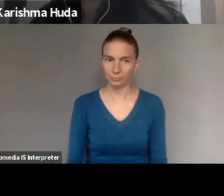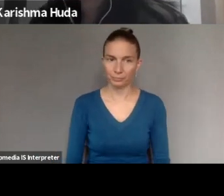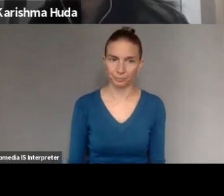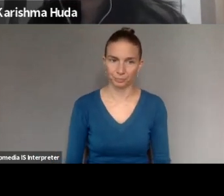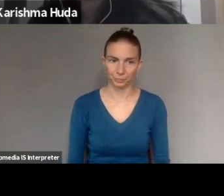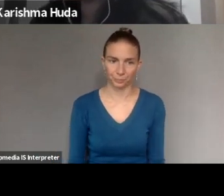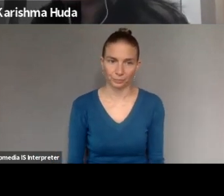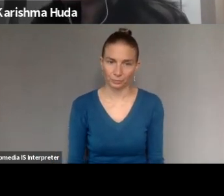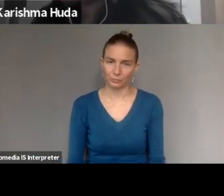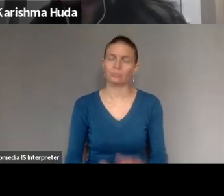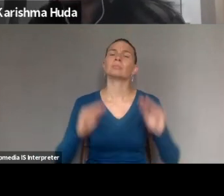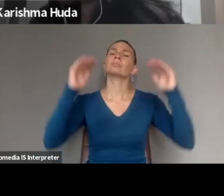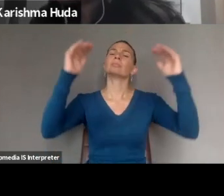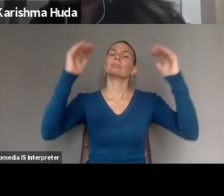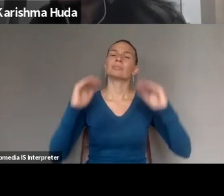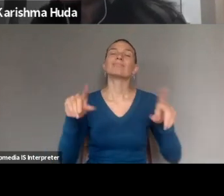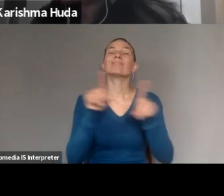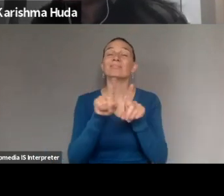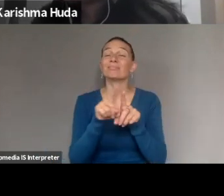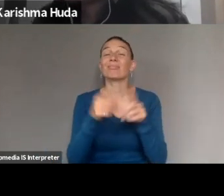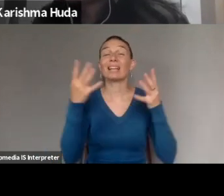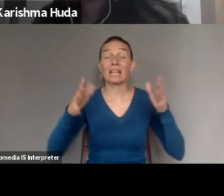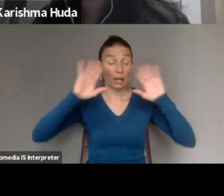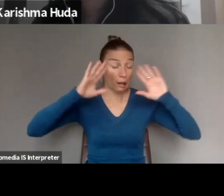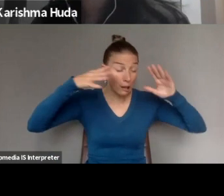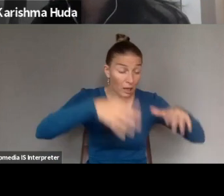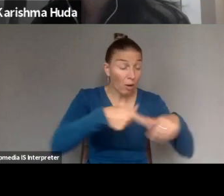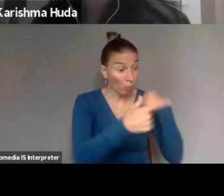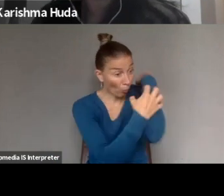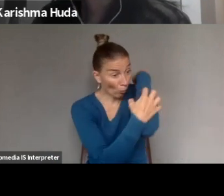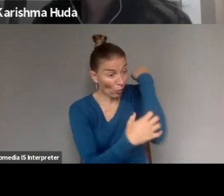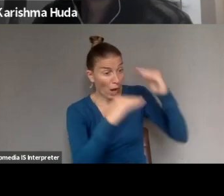from poverty targeted databases that mainly target households.